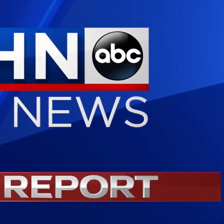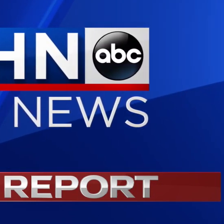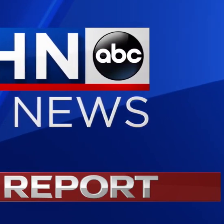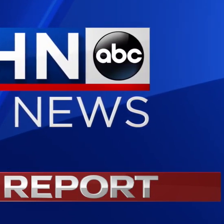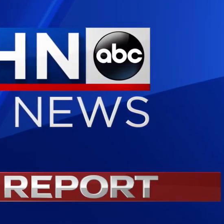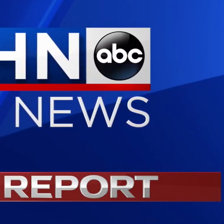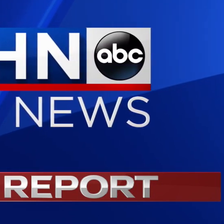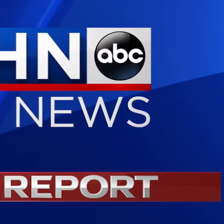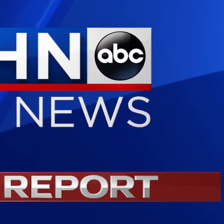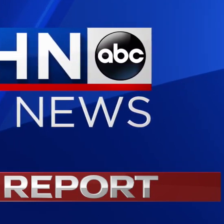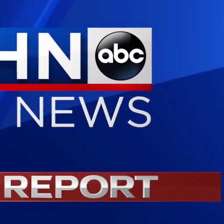IVEY'S NEW